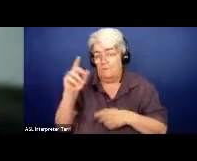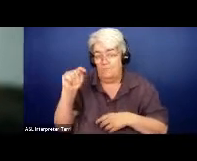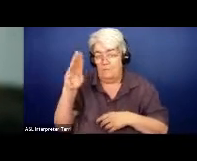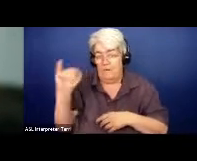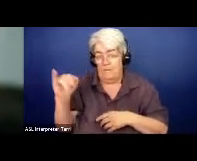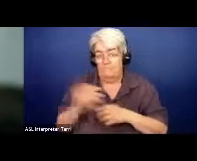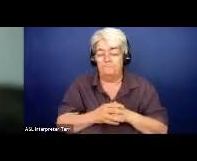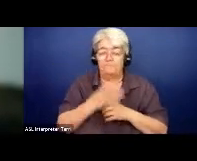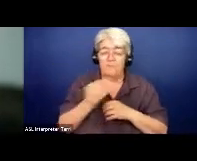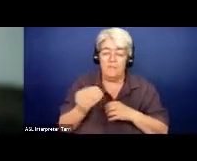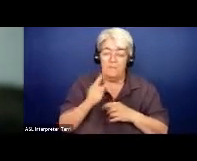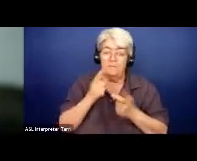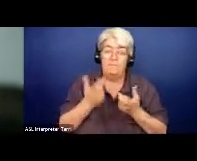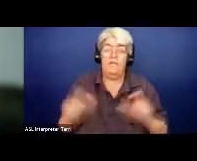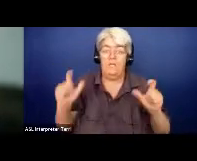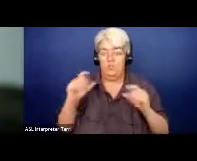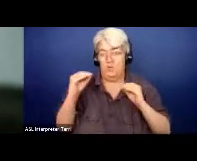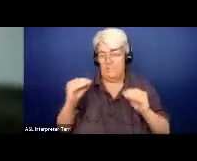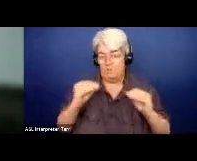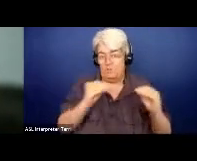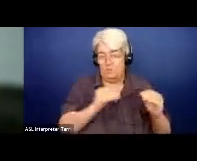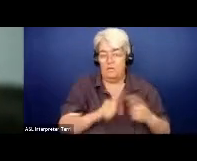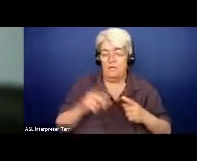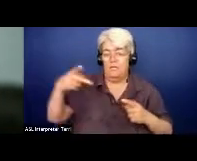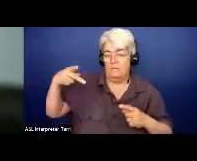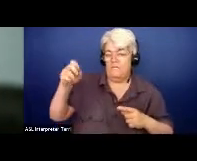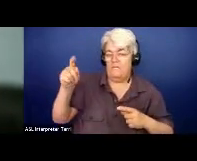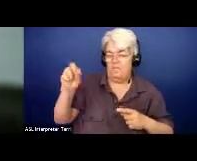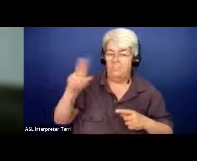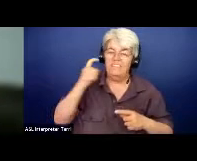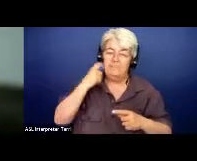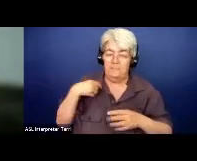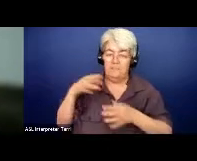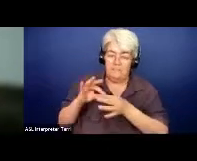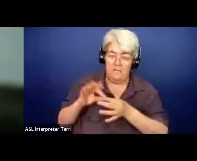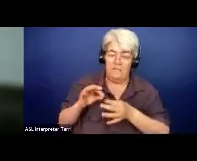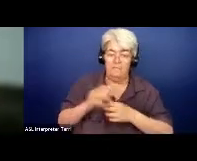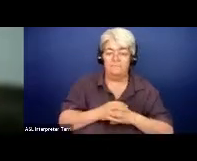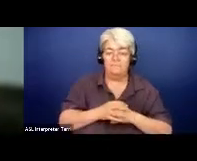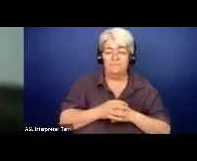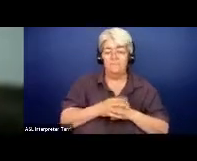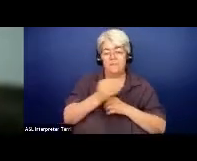effort. As Peter has already alluded to or introduced us to the criminal and juvenile